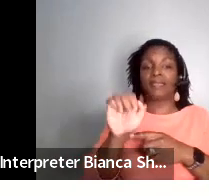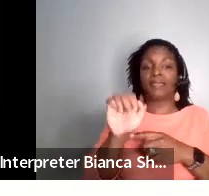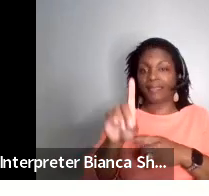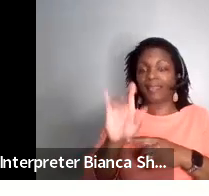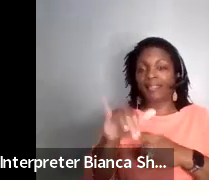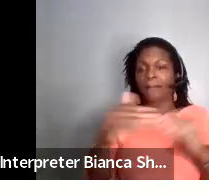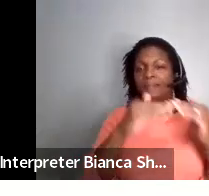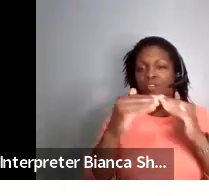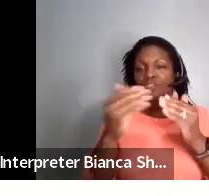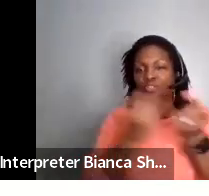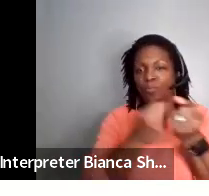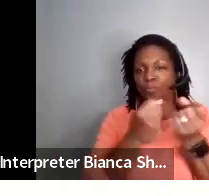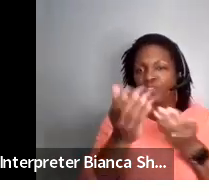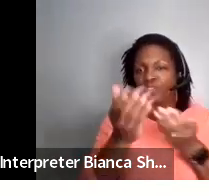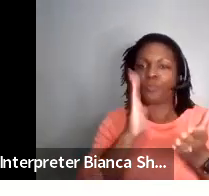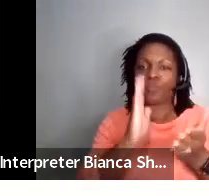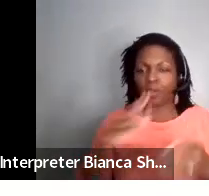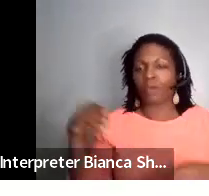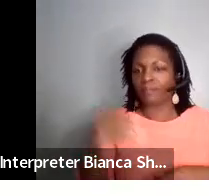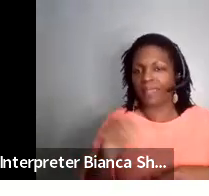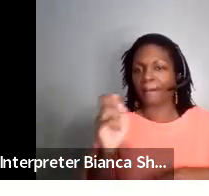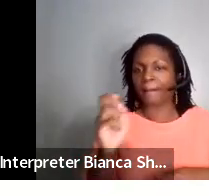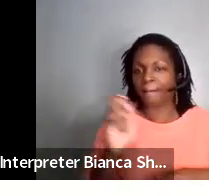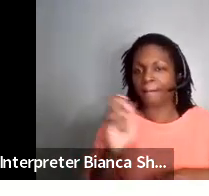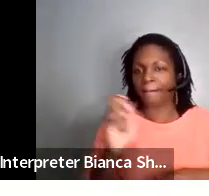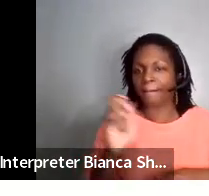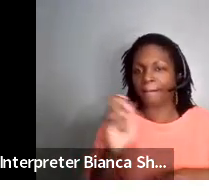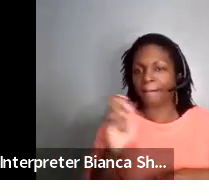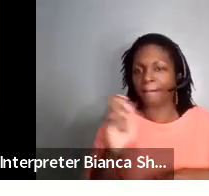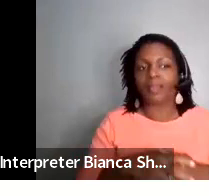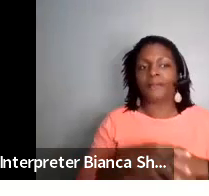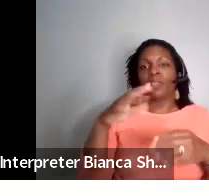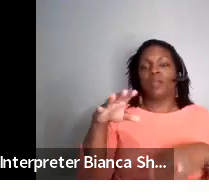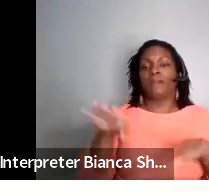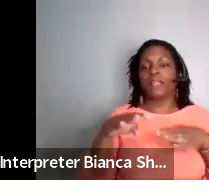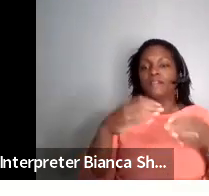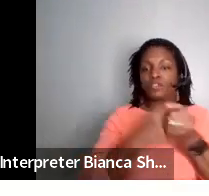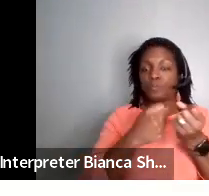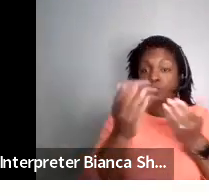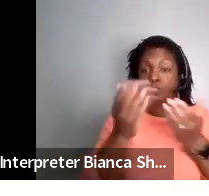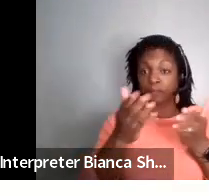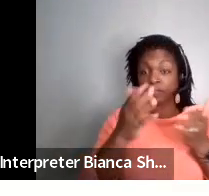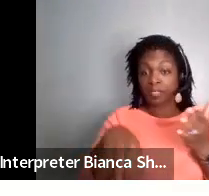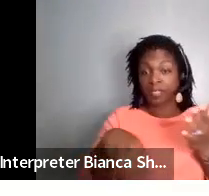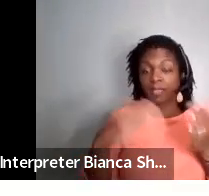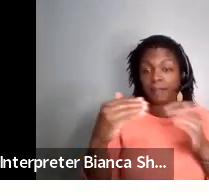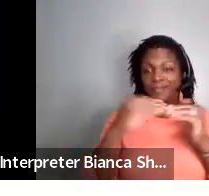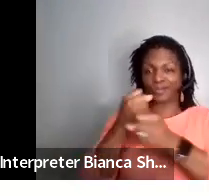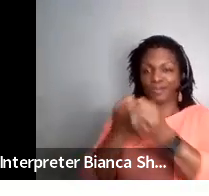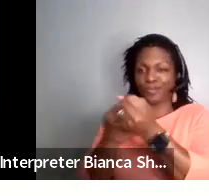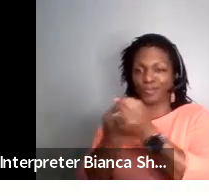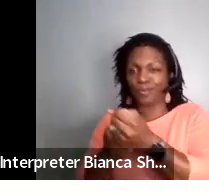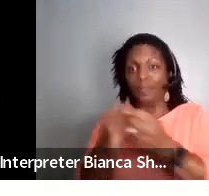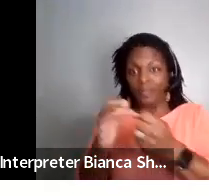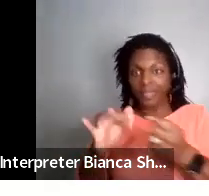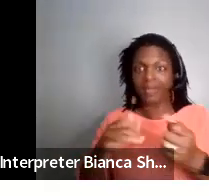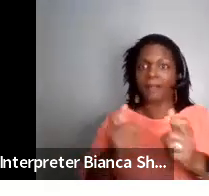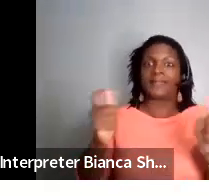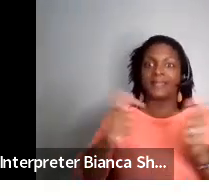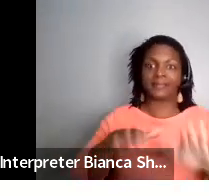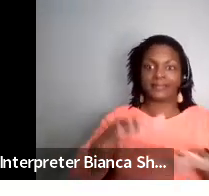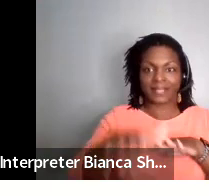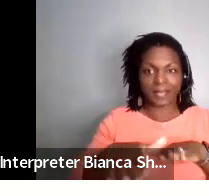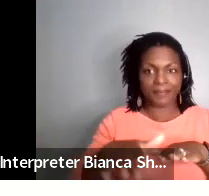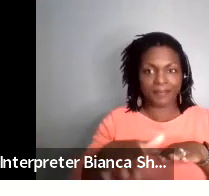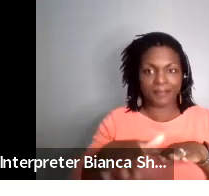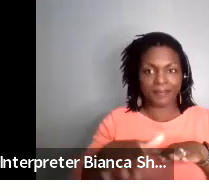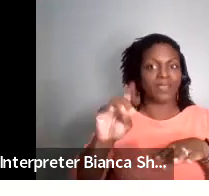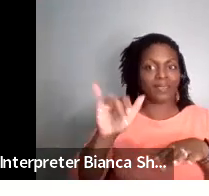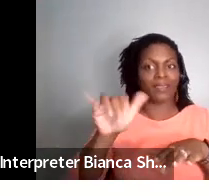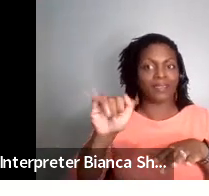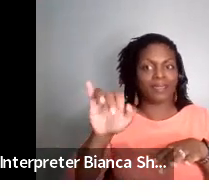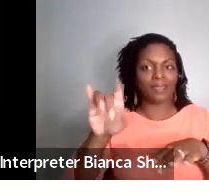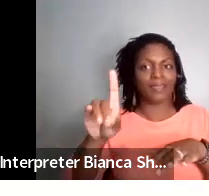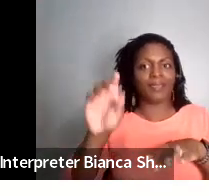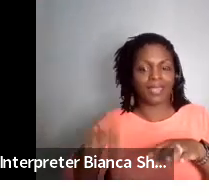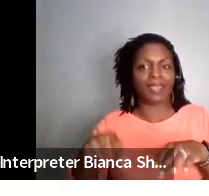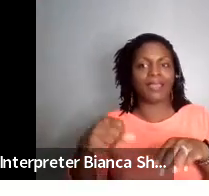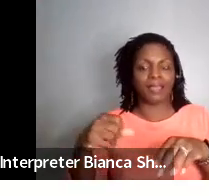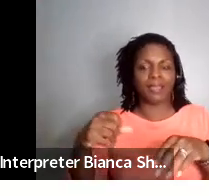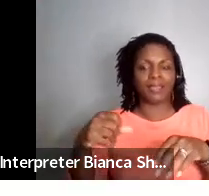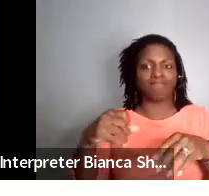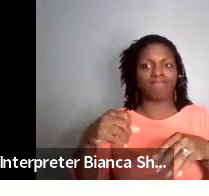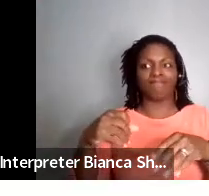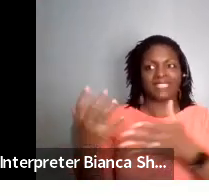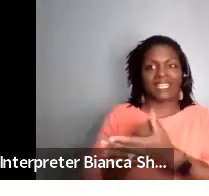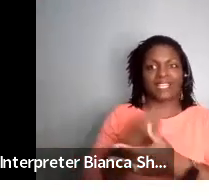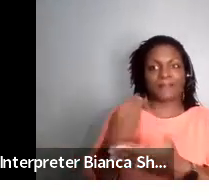Support services have long been a part of our model. With behavioral health services in Louisiana we were excited to take this big step, to make it Medicaid reversible, and the We are still in the initial phase of